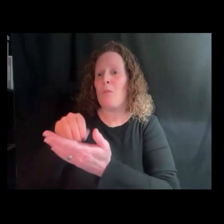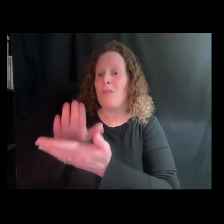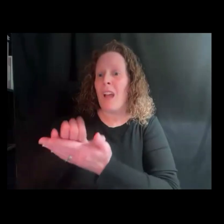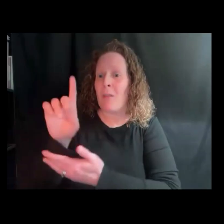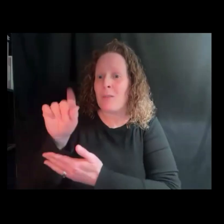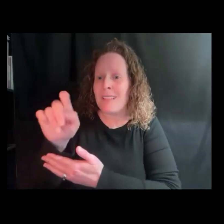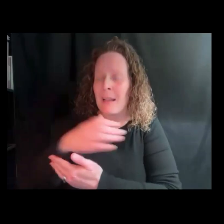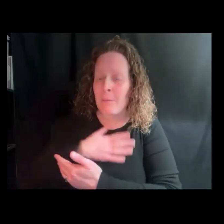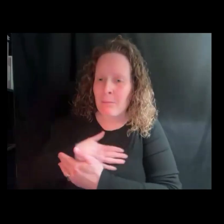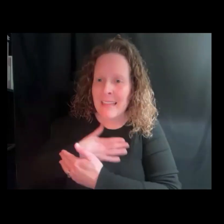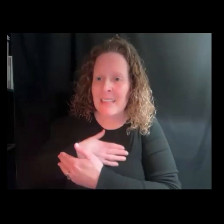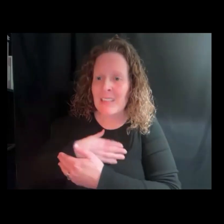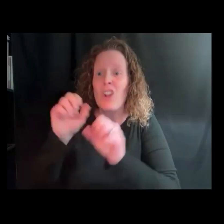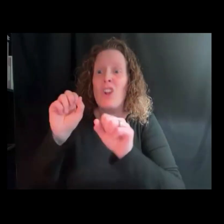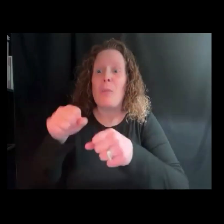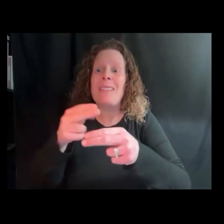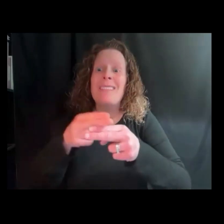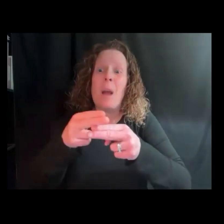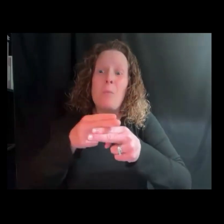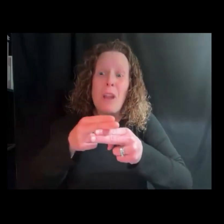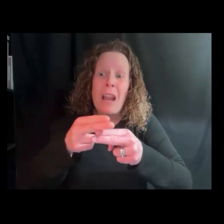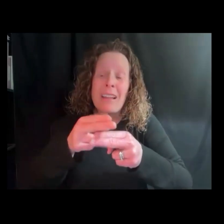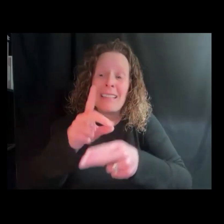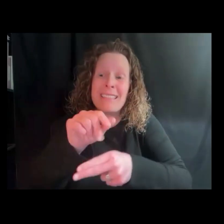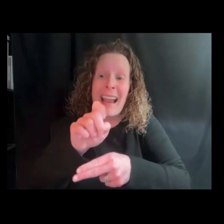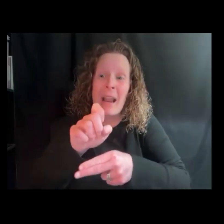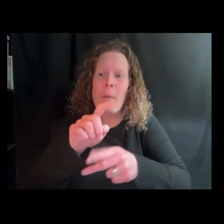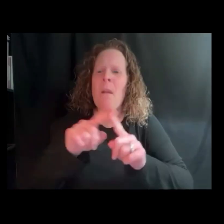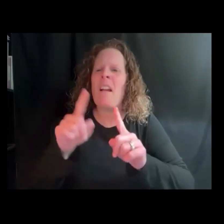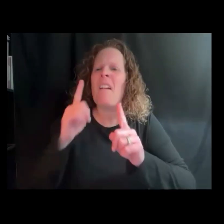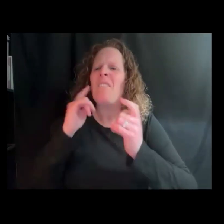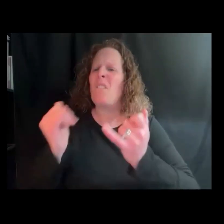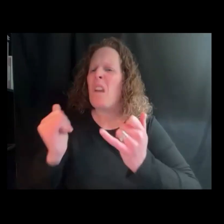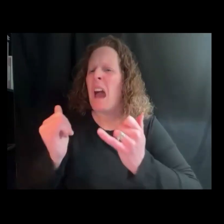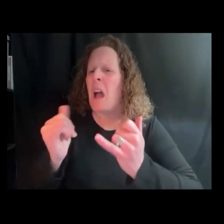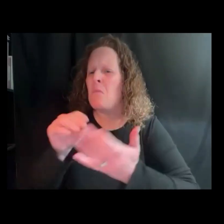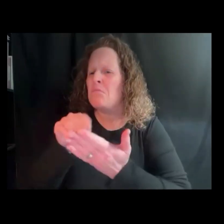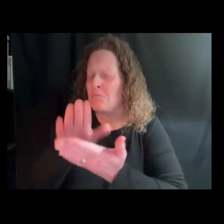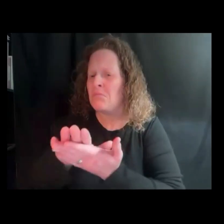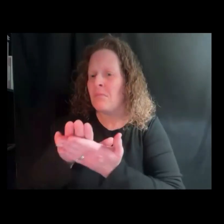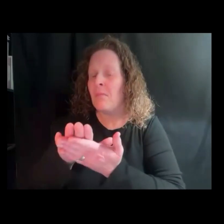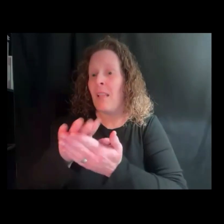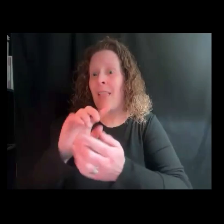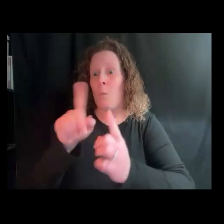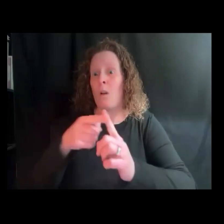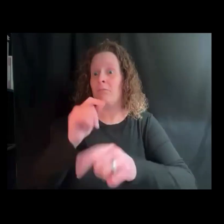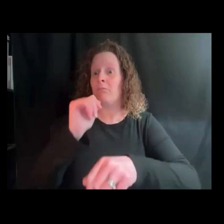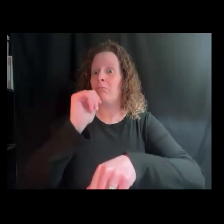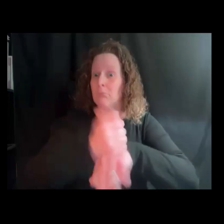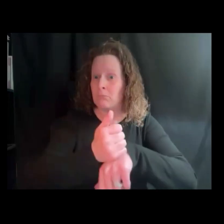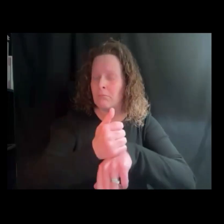one or two months early and put down the date. It could be a temporary date but for now put this down.